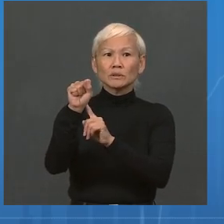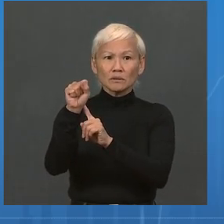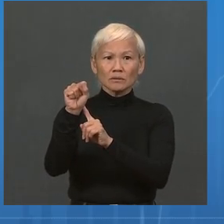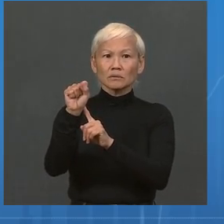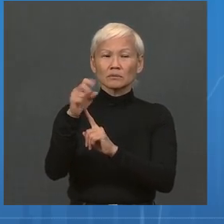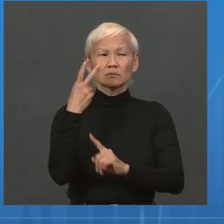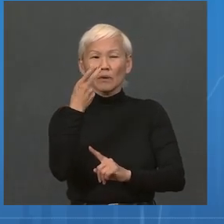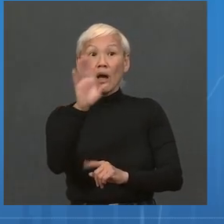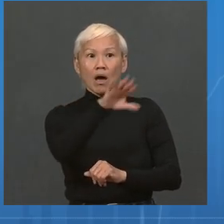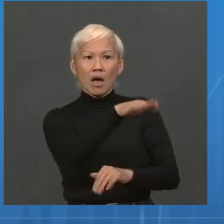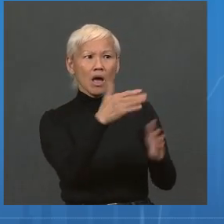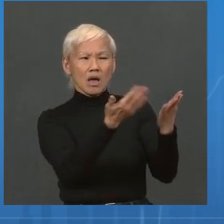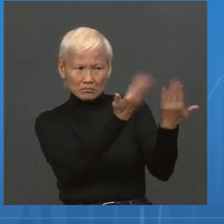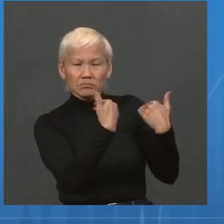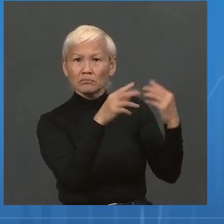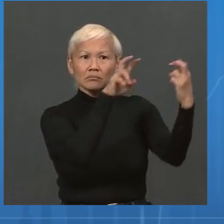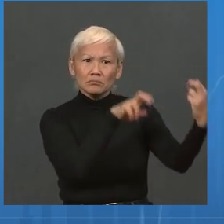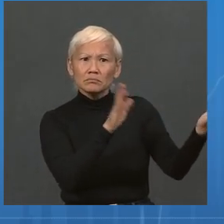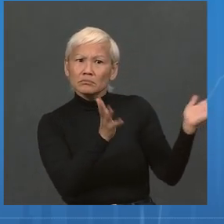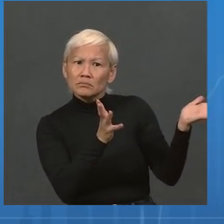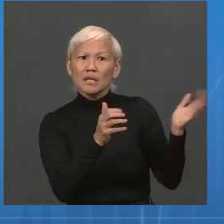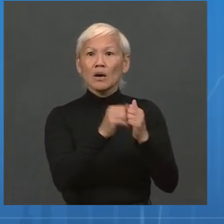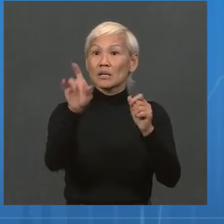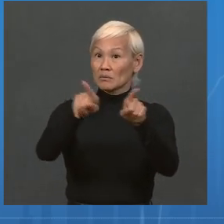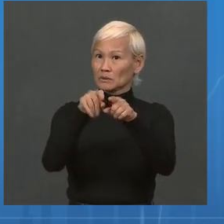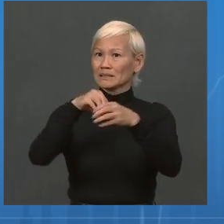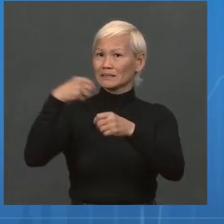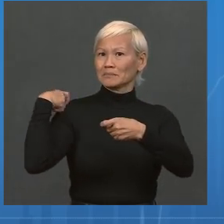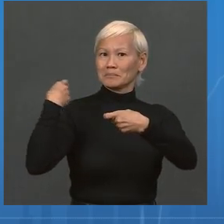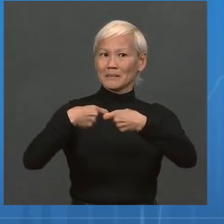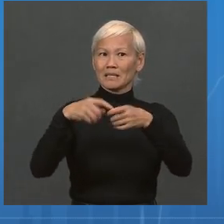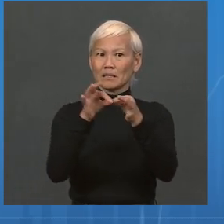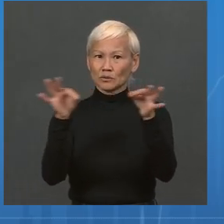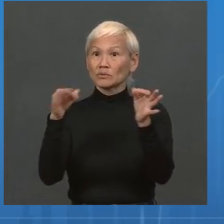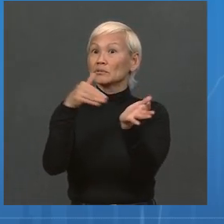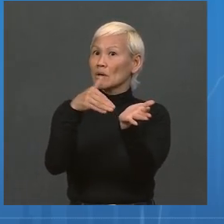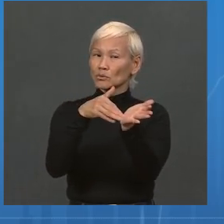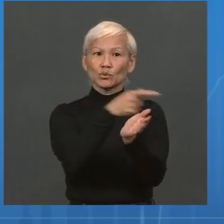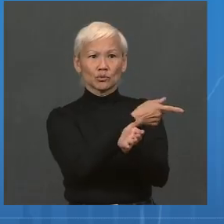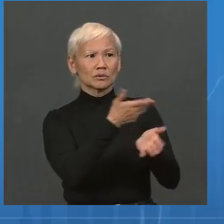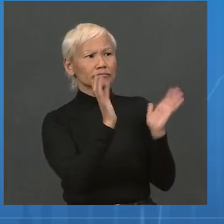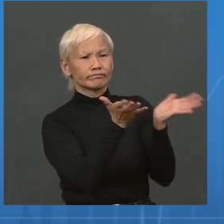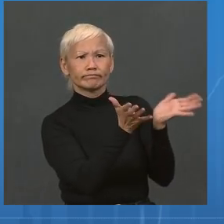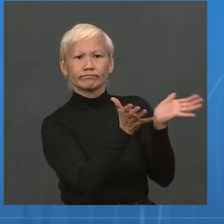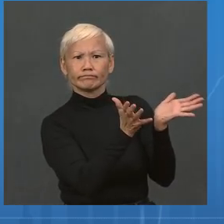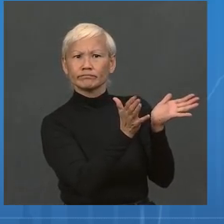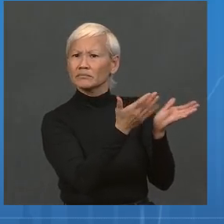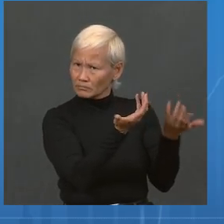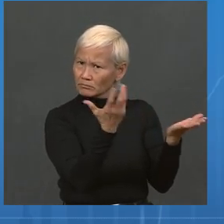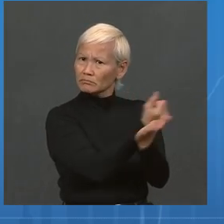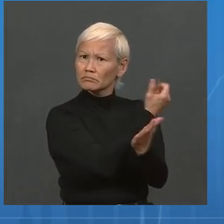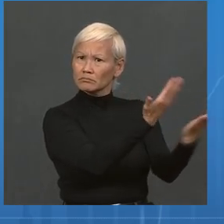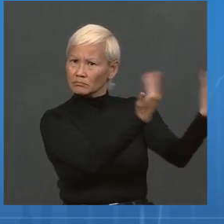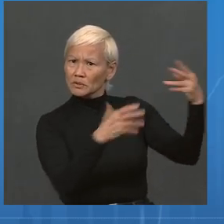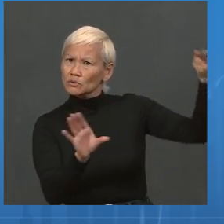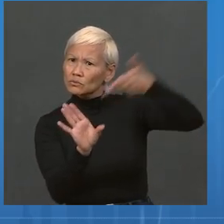speaking doctors on Spanish-language media so that all parents can get their questions answered, regardless of background or English-language skills.